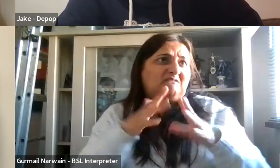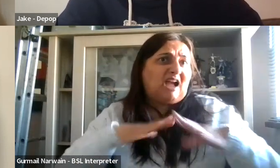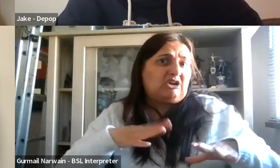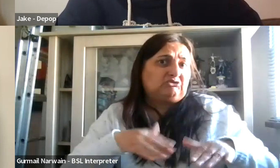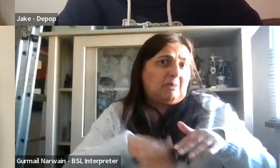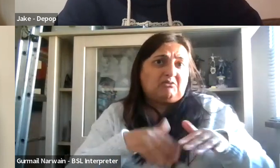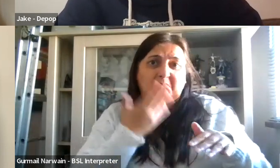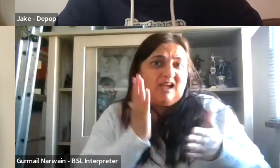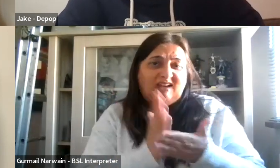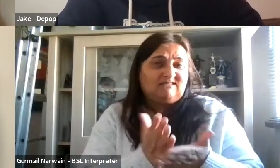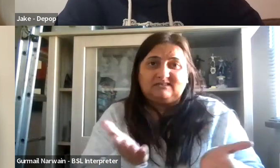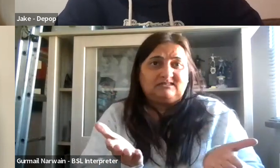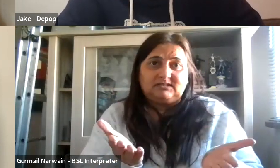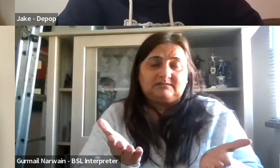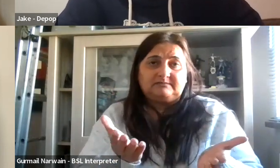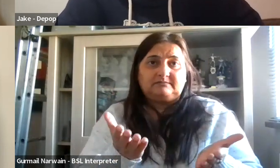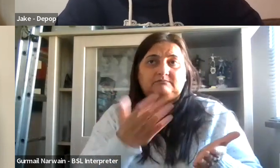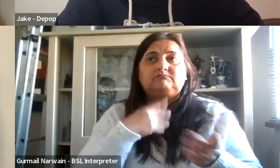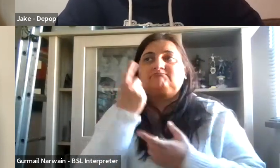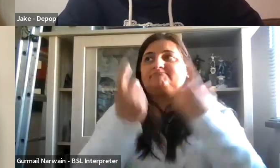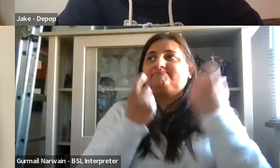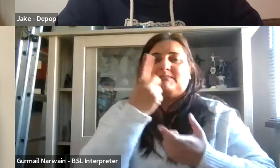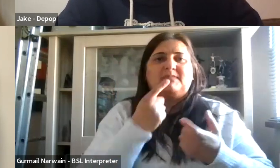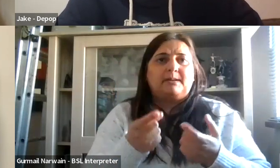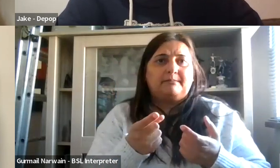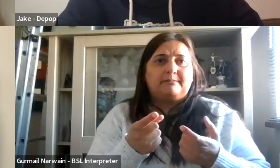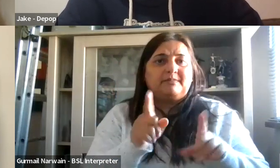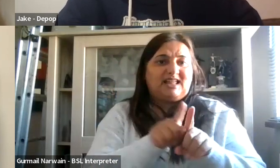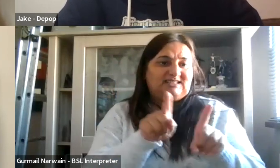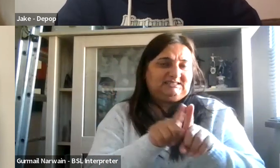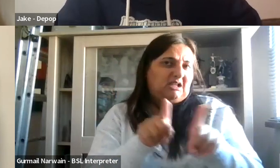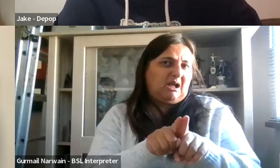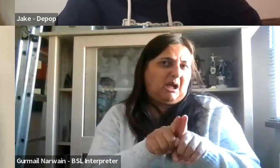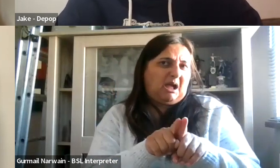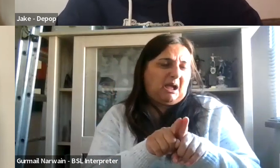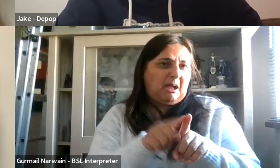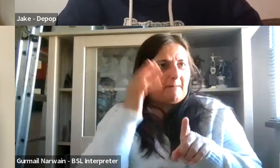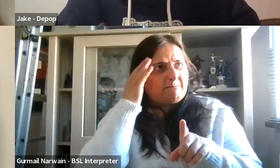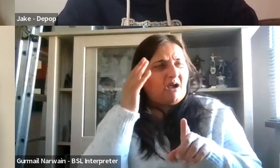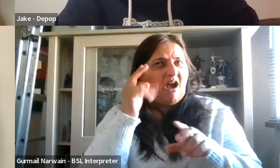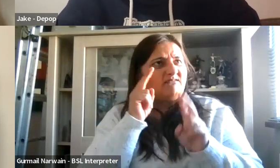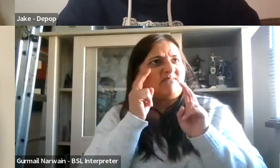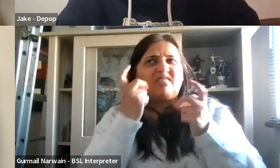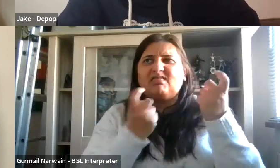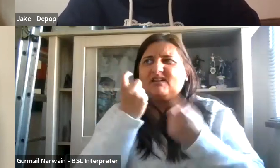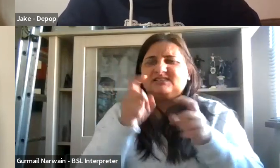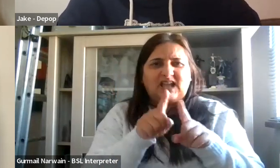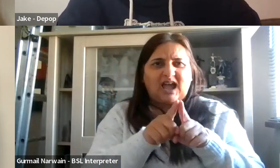Don't have to come from a fashion background. a fashion background, so to speak. We really just look for people with this you know, with the same kind of mindset mentality, focusing on sustainability. We look for people with the same mindset and mentality, focussing on